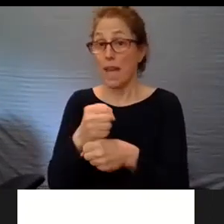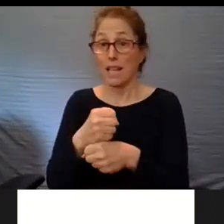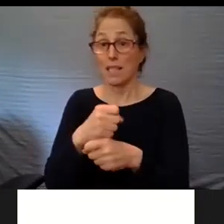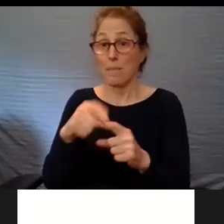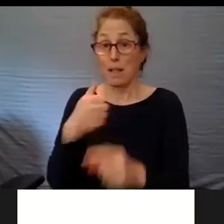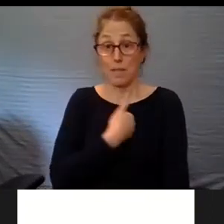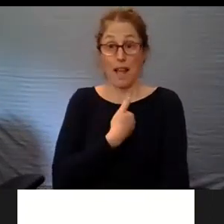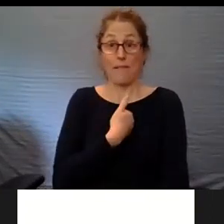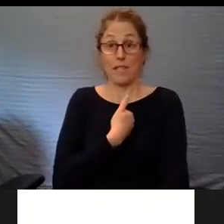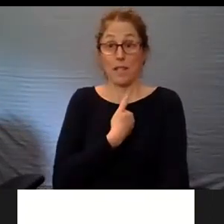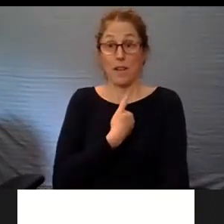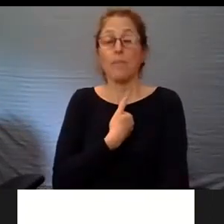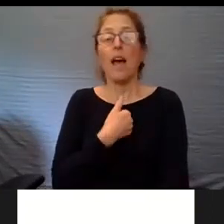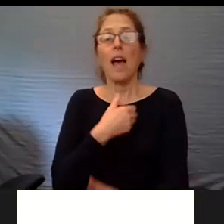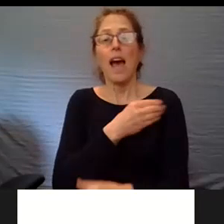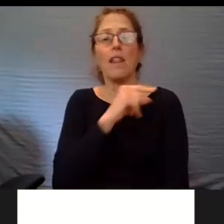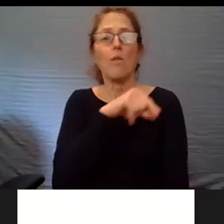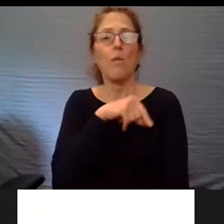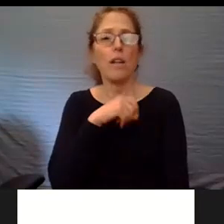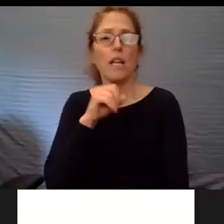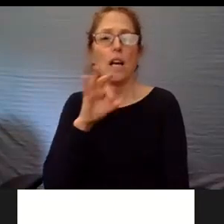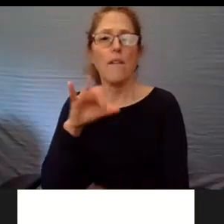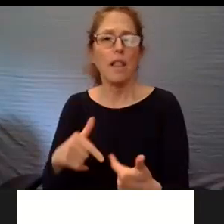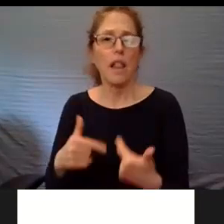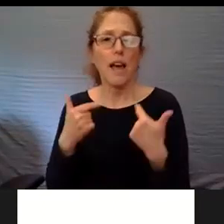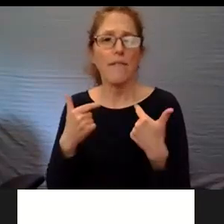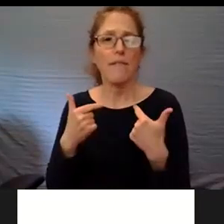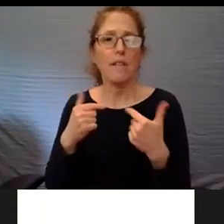and the quality of life judgement that people that